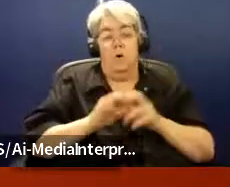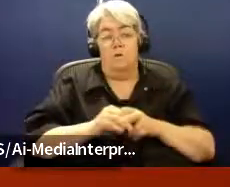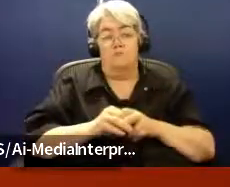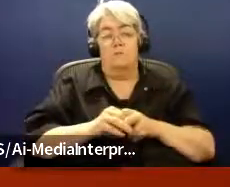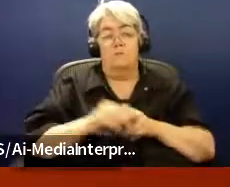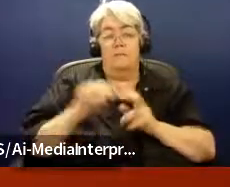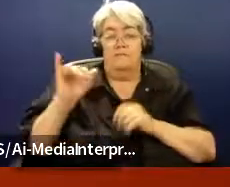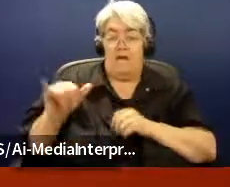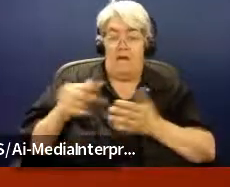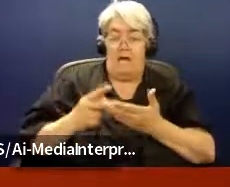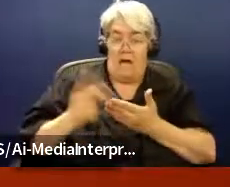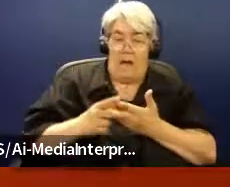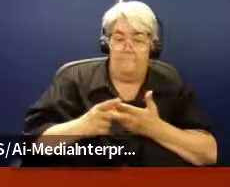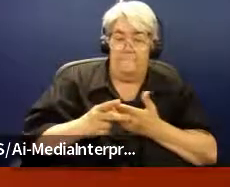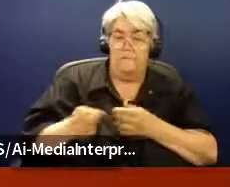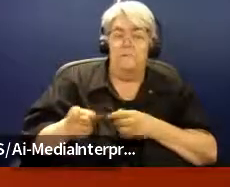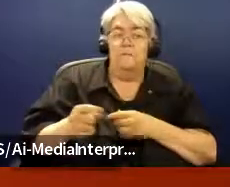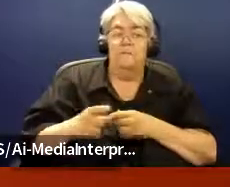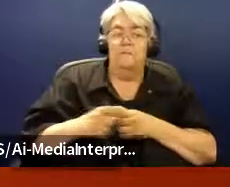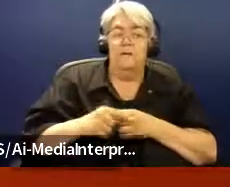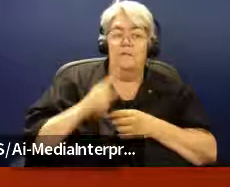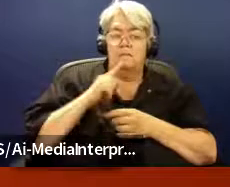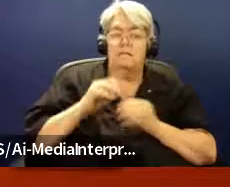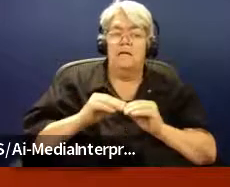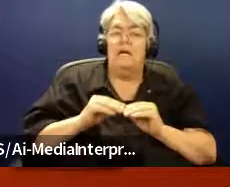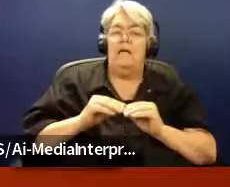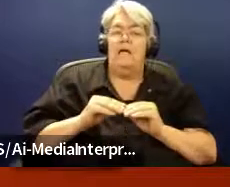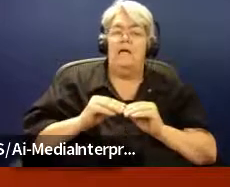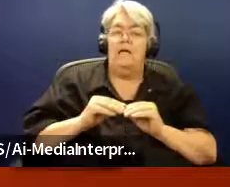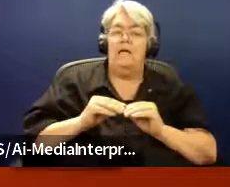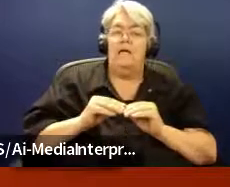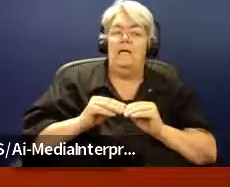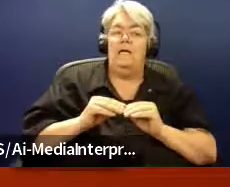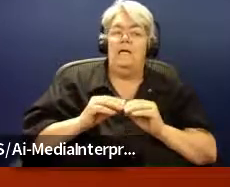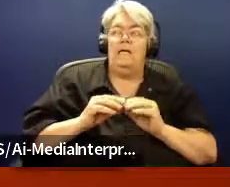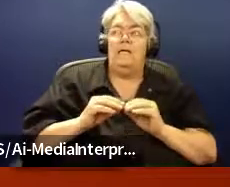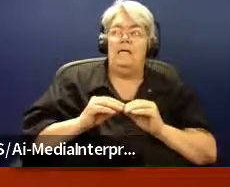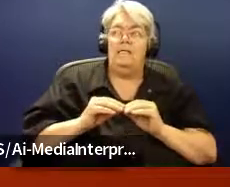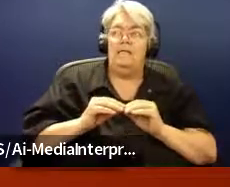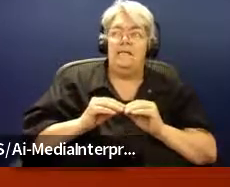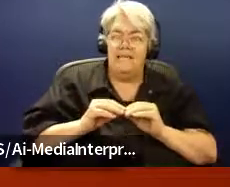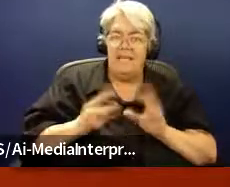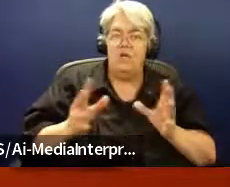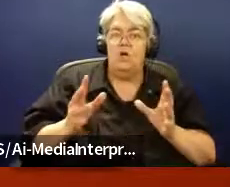Web apps, sometimes web apps can be a little bit tricky. It is definitely important to make sure that